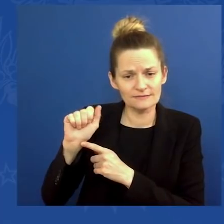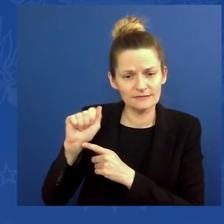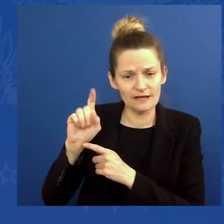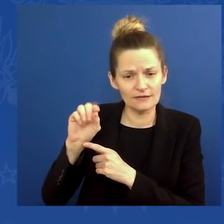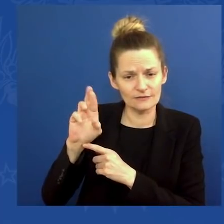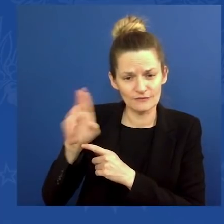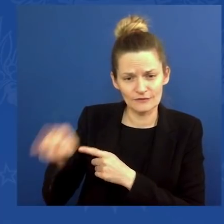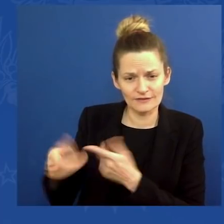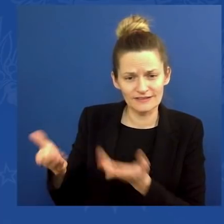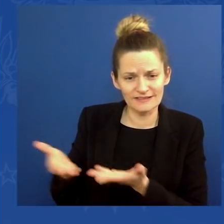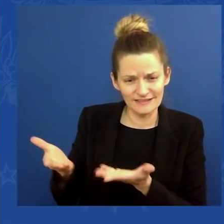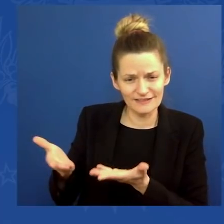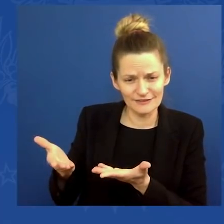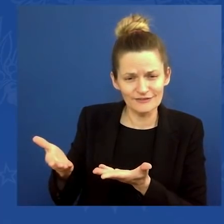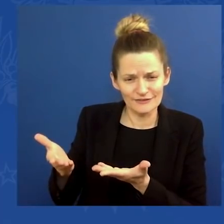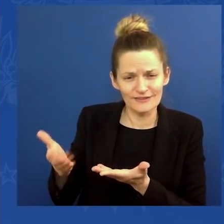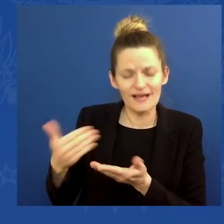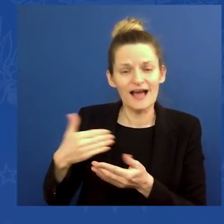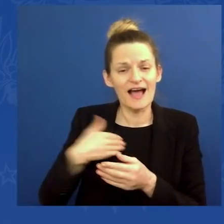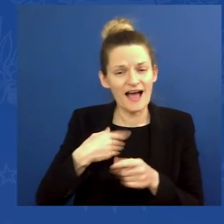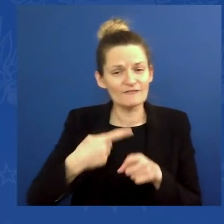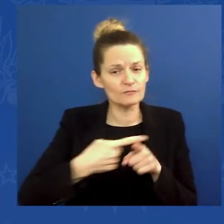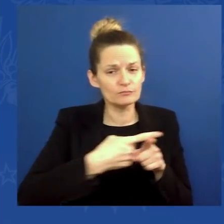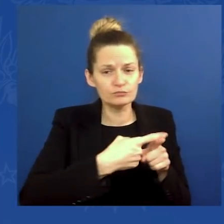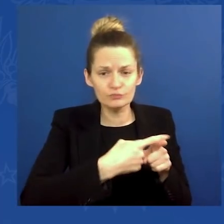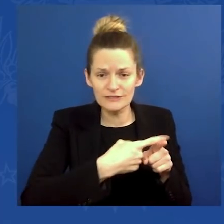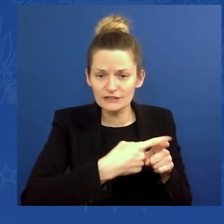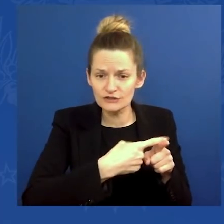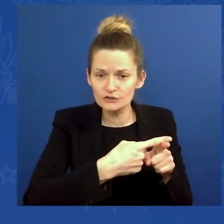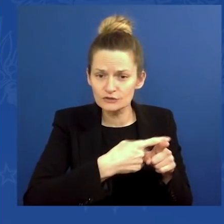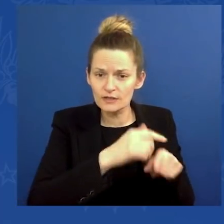He was and the British ambassador here as well as.